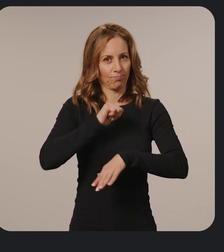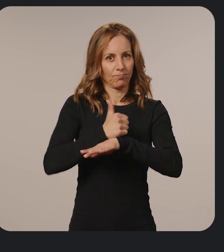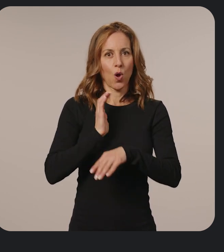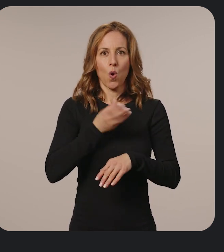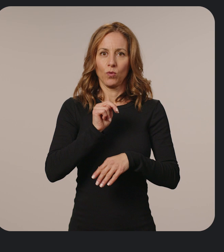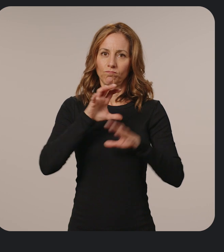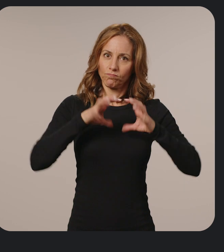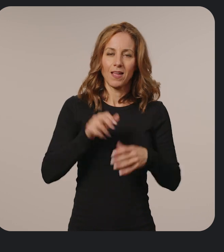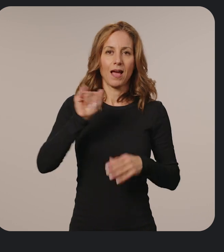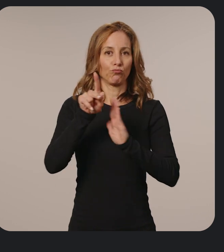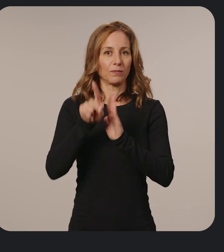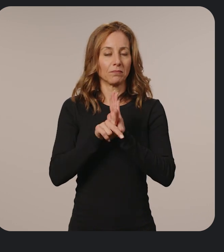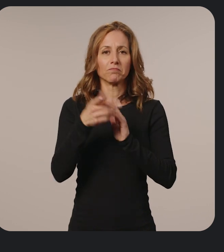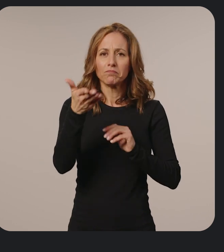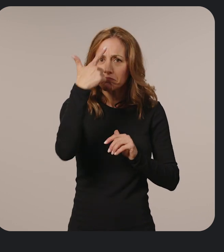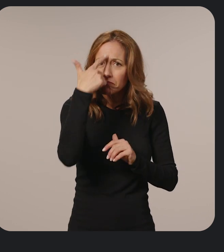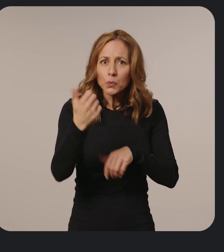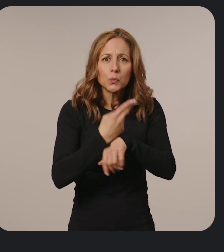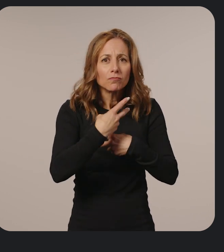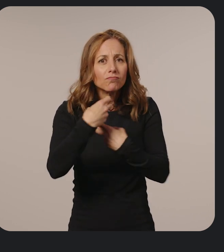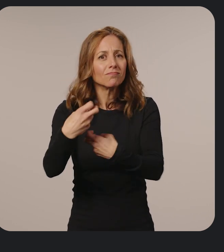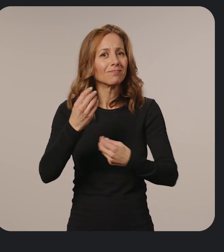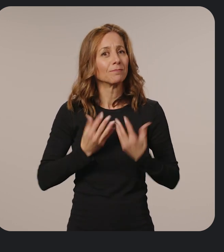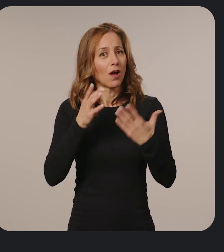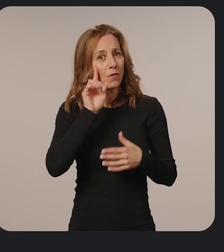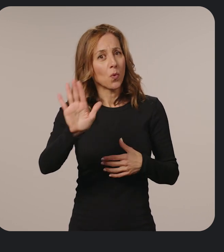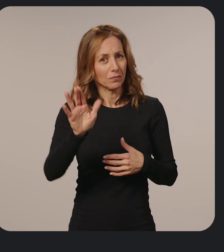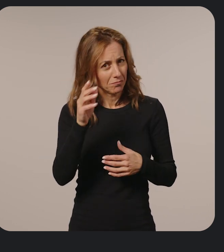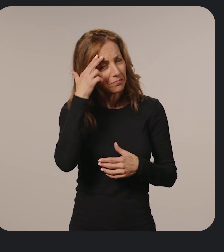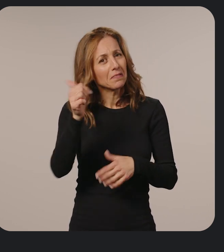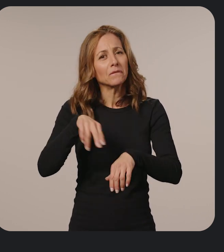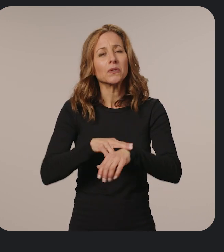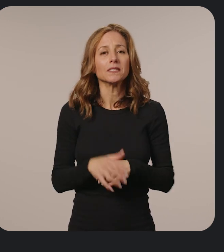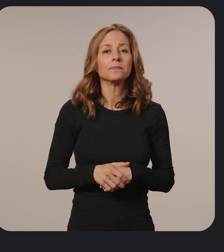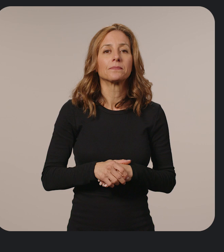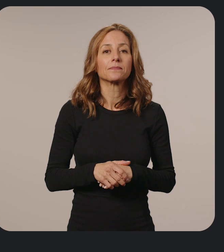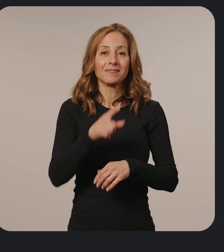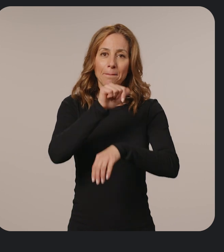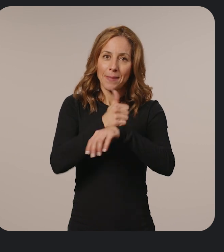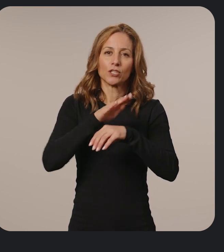for your own of course. They're based on our overarching mission. And they include goals to be socially beneficial,